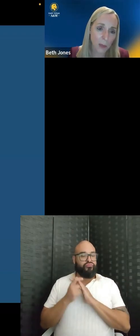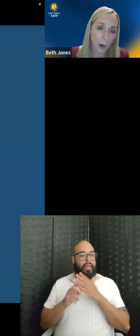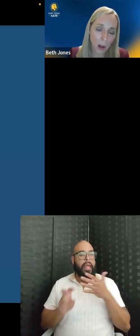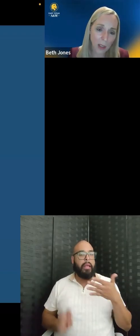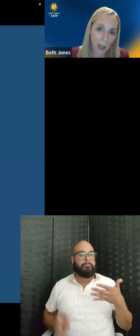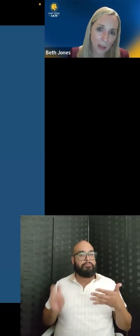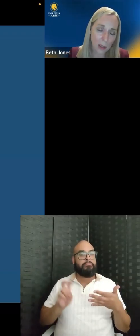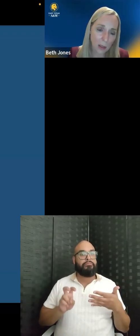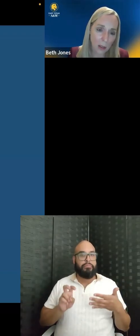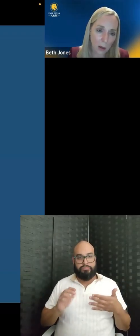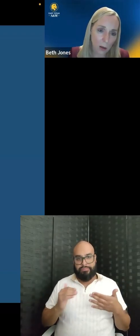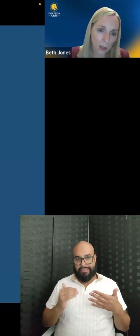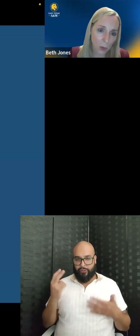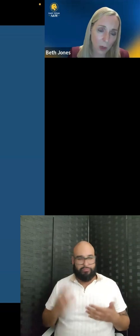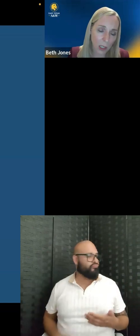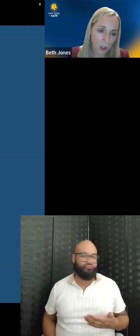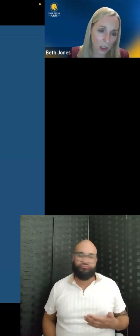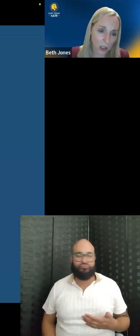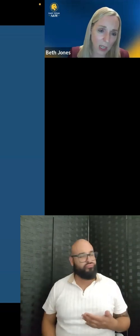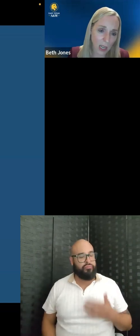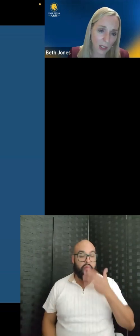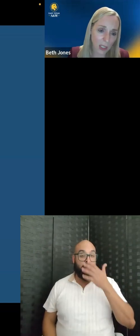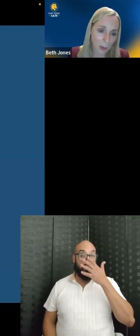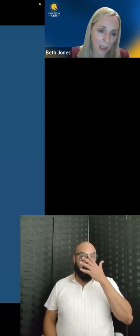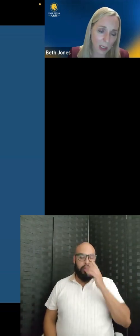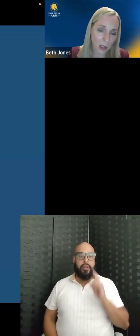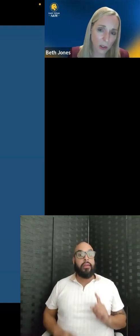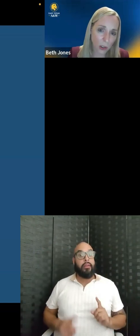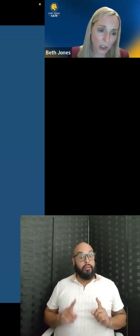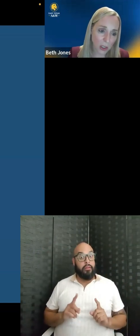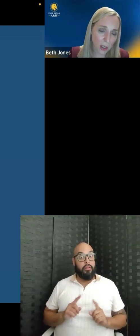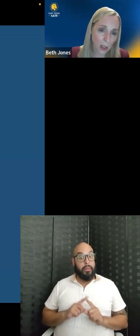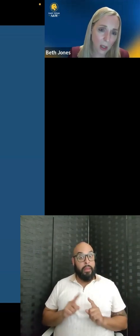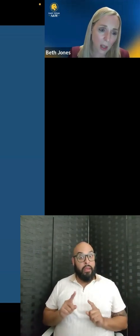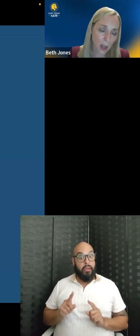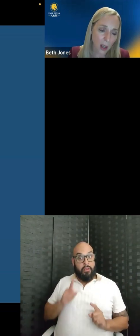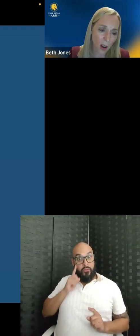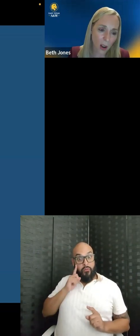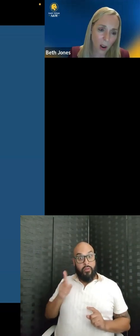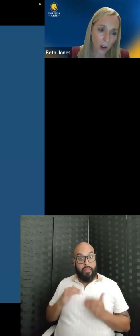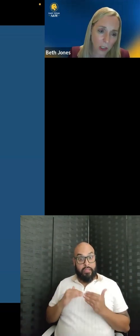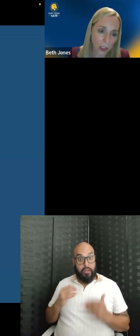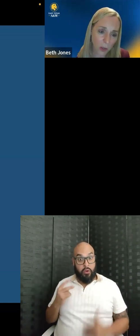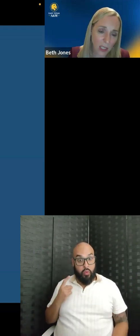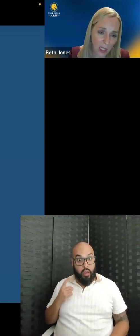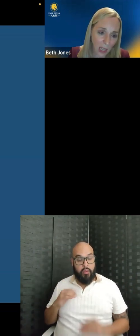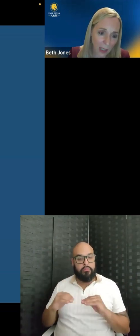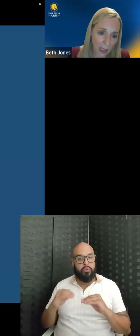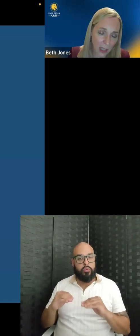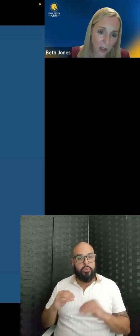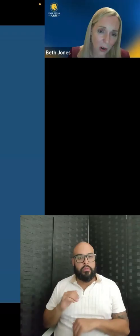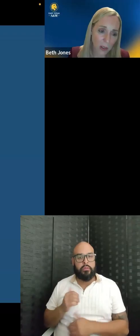But as part of that tier one instruction, that evidence-based instruction, are our students getting access?